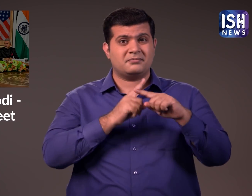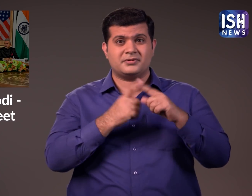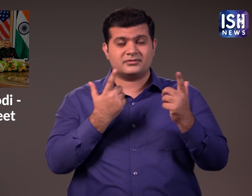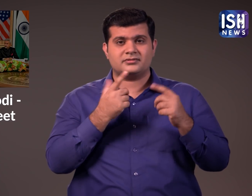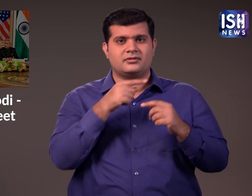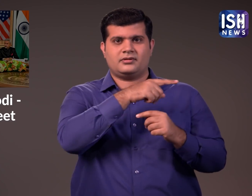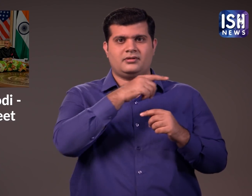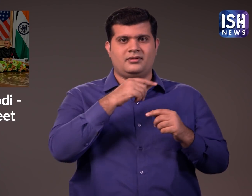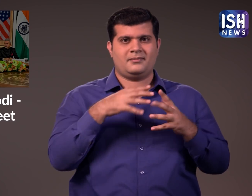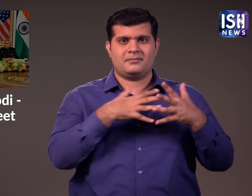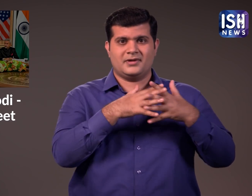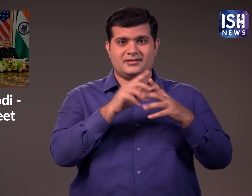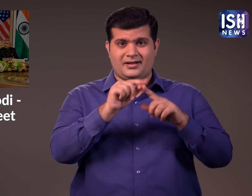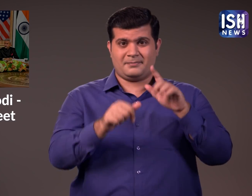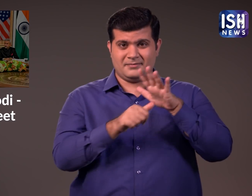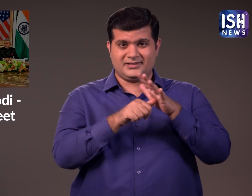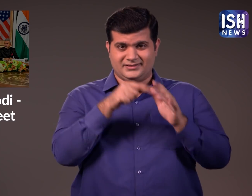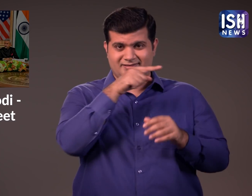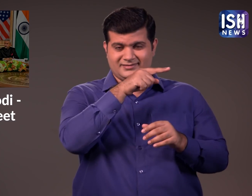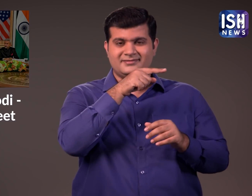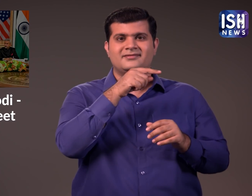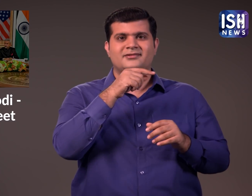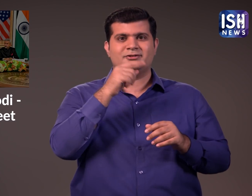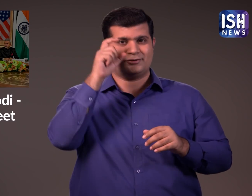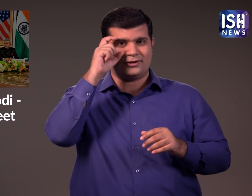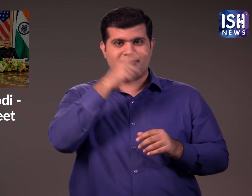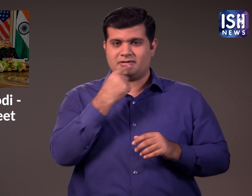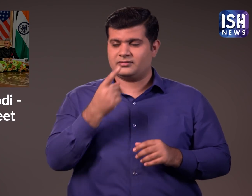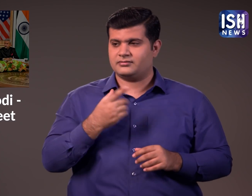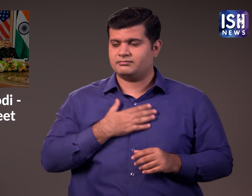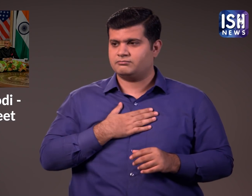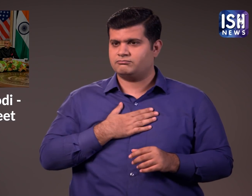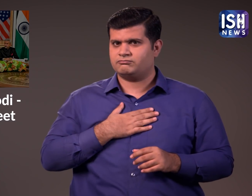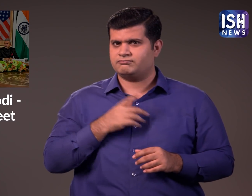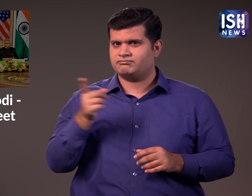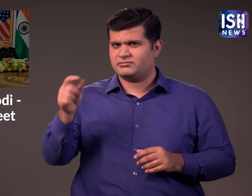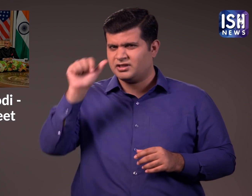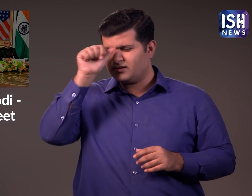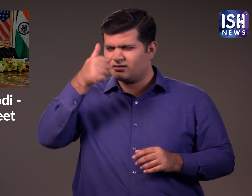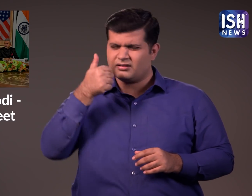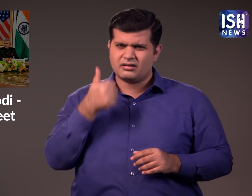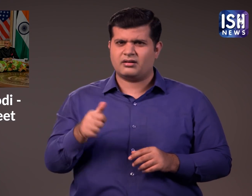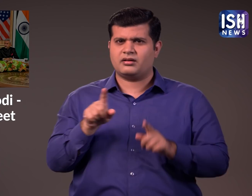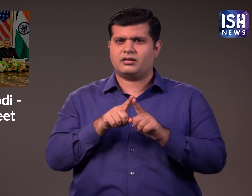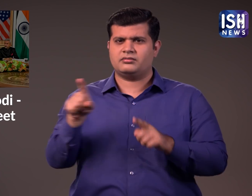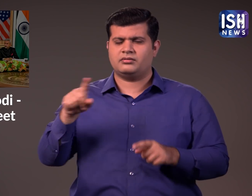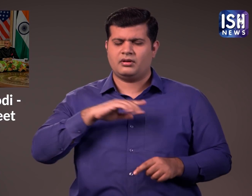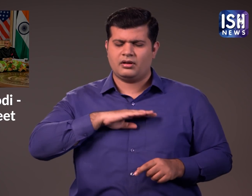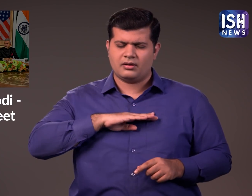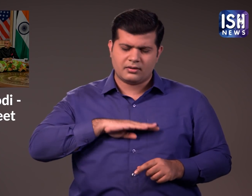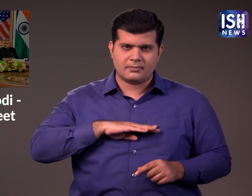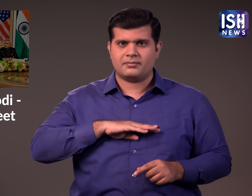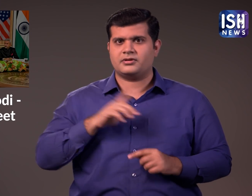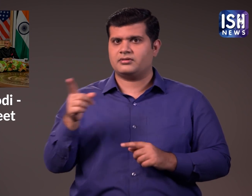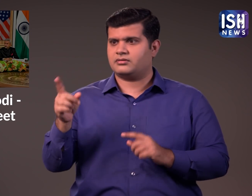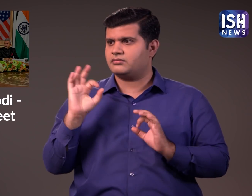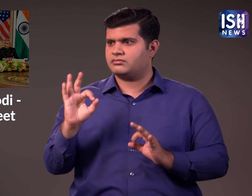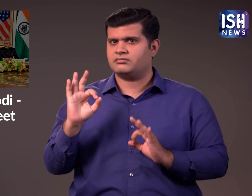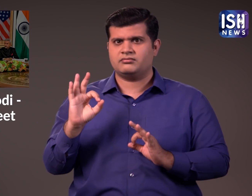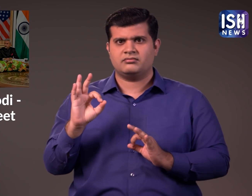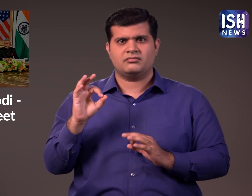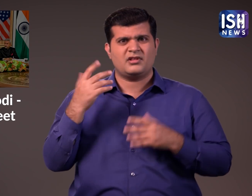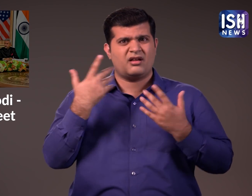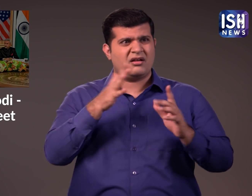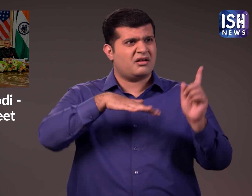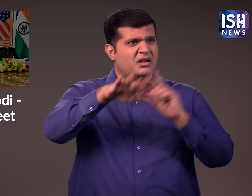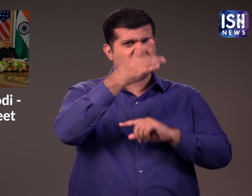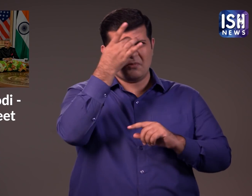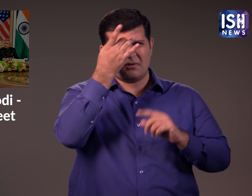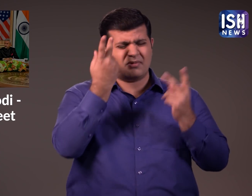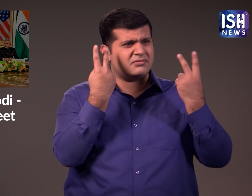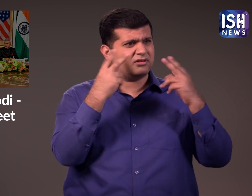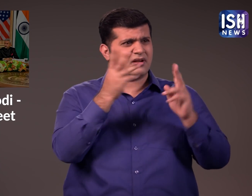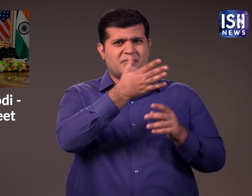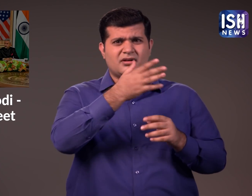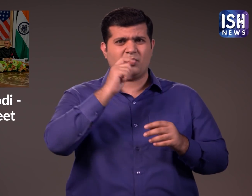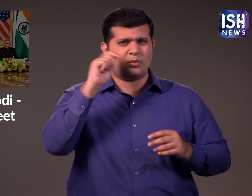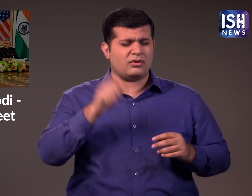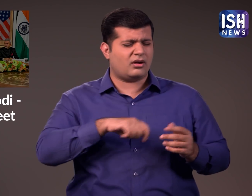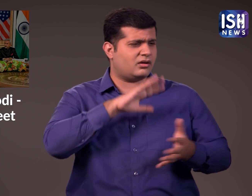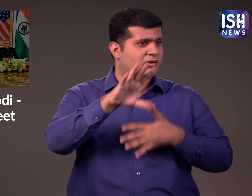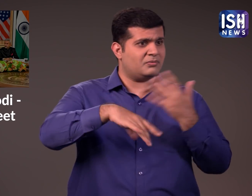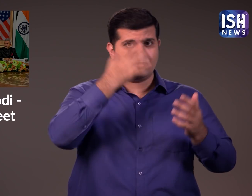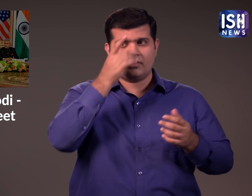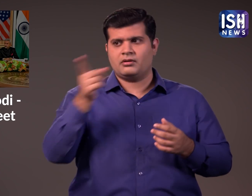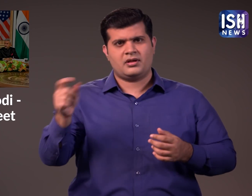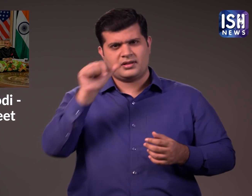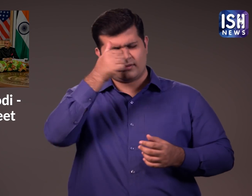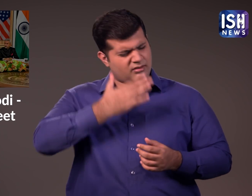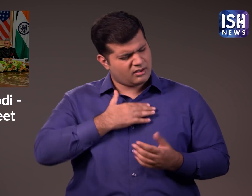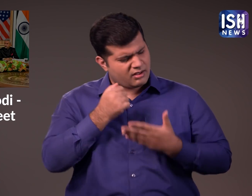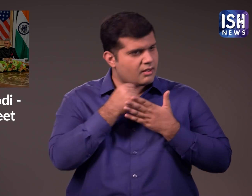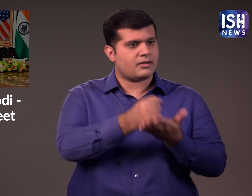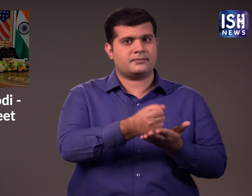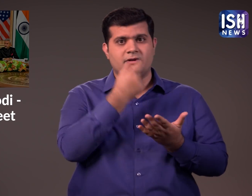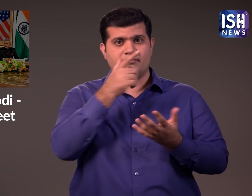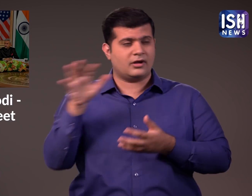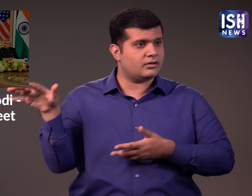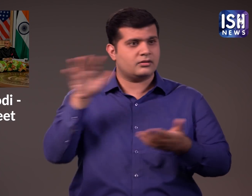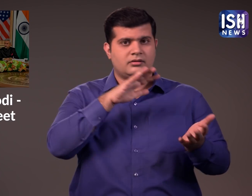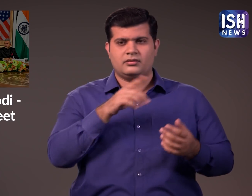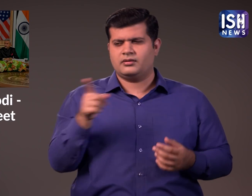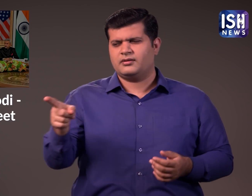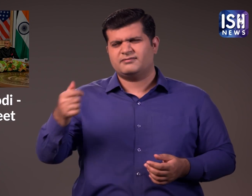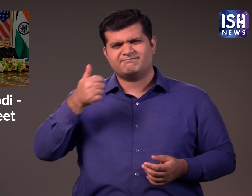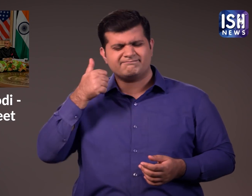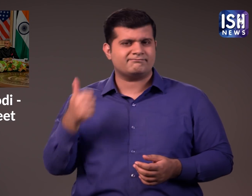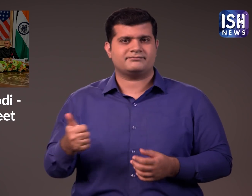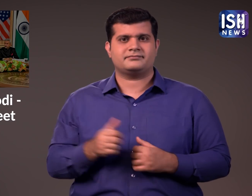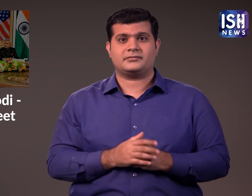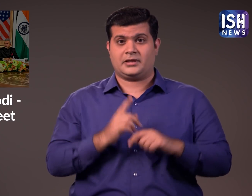In response, Biden said, "I welcome India's humanitarian support for the people of Ukraine who are suffering the horrific assault."